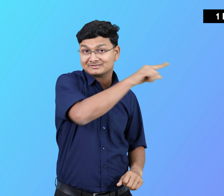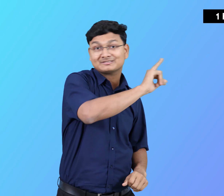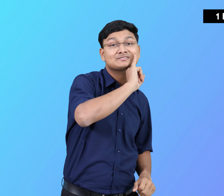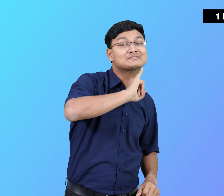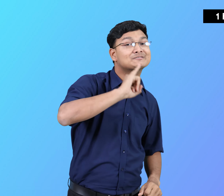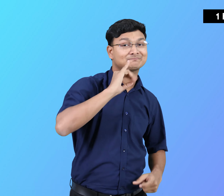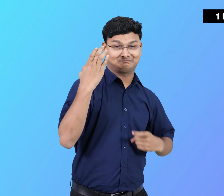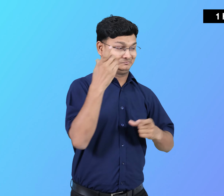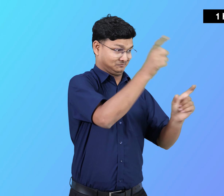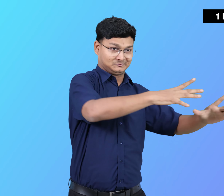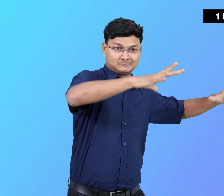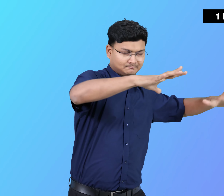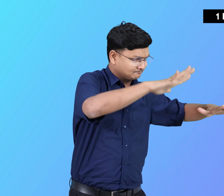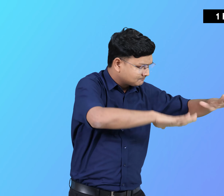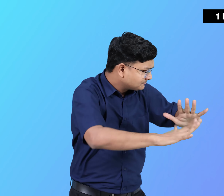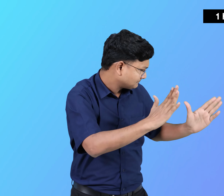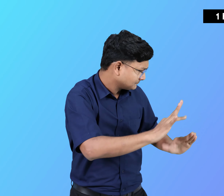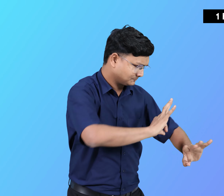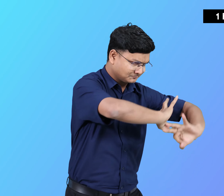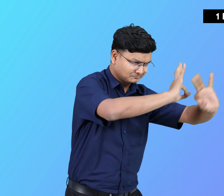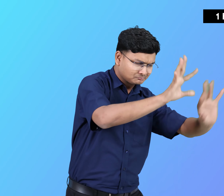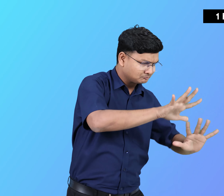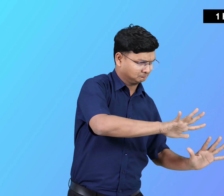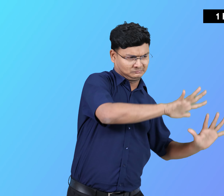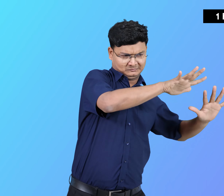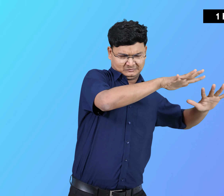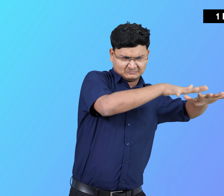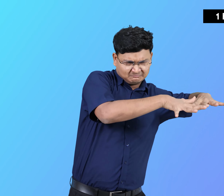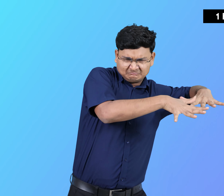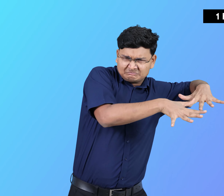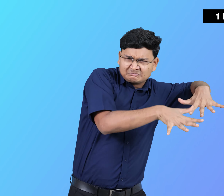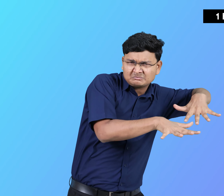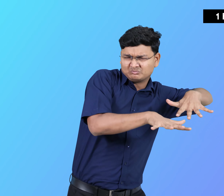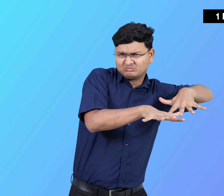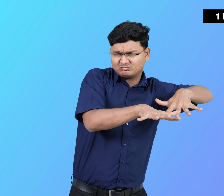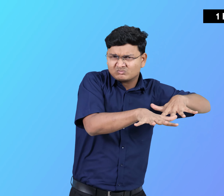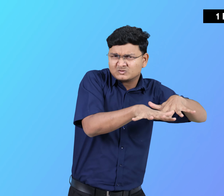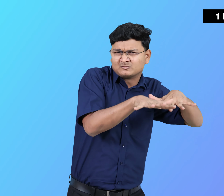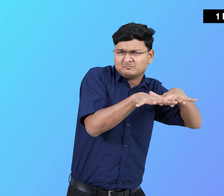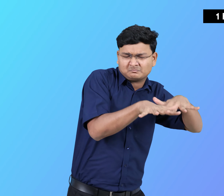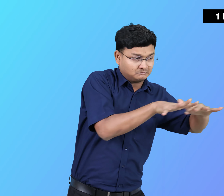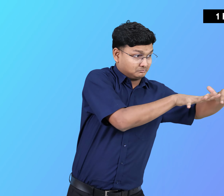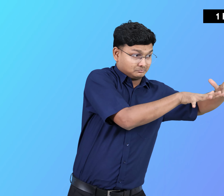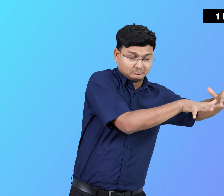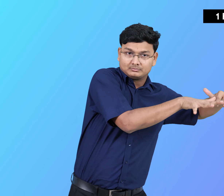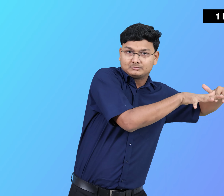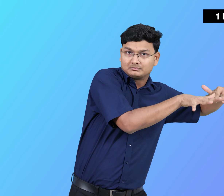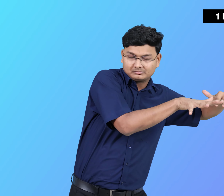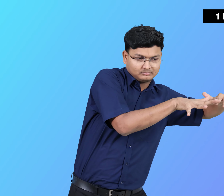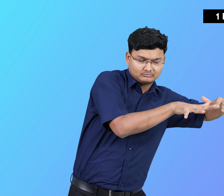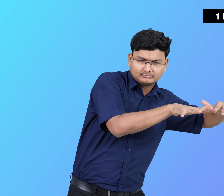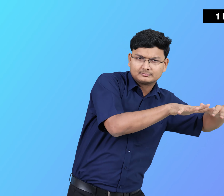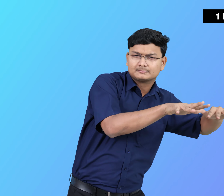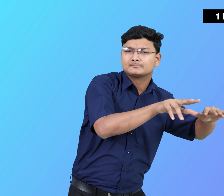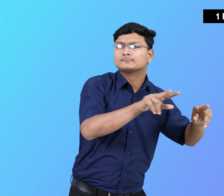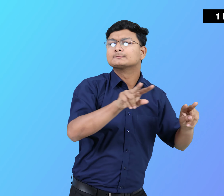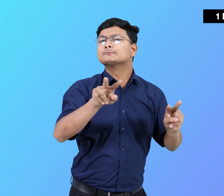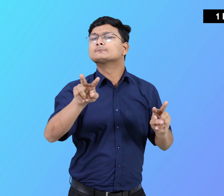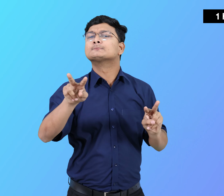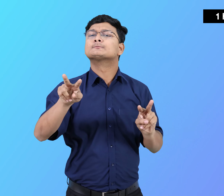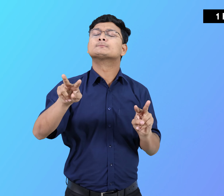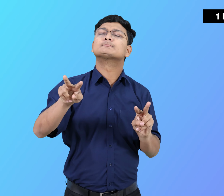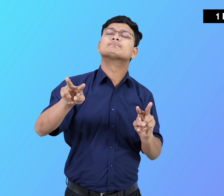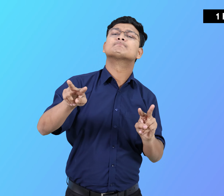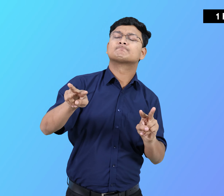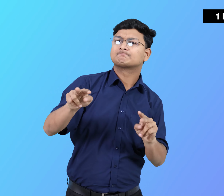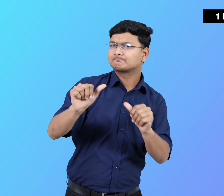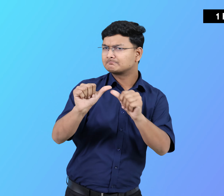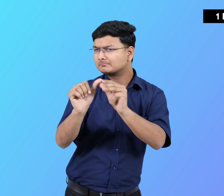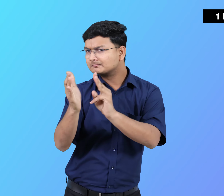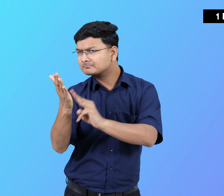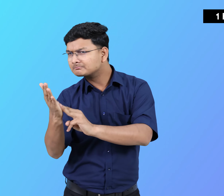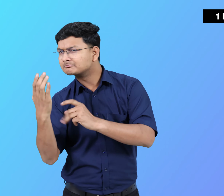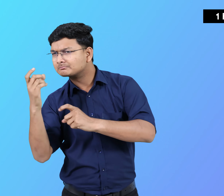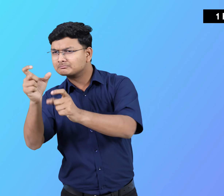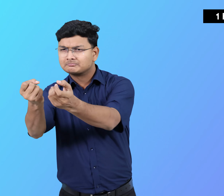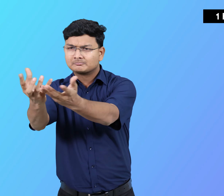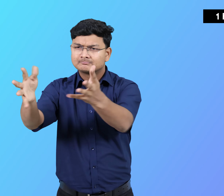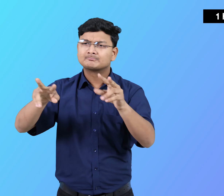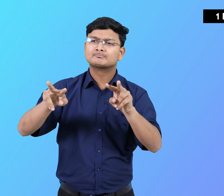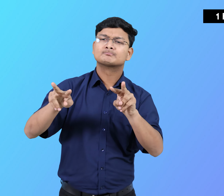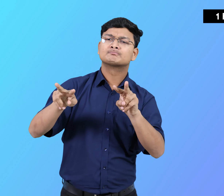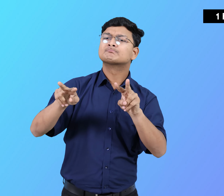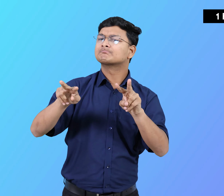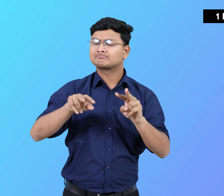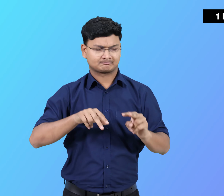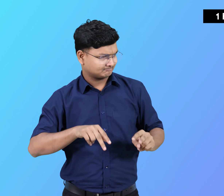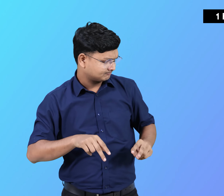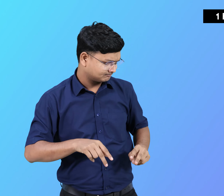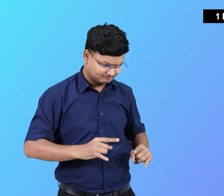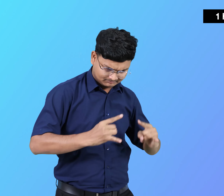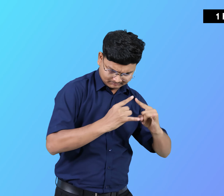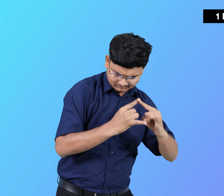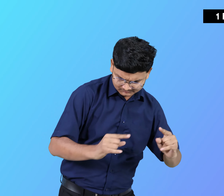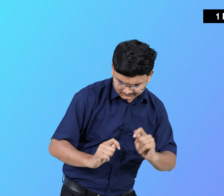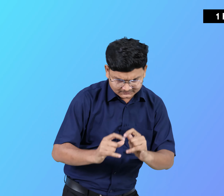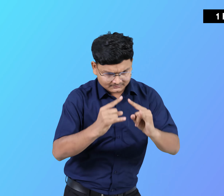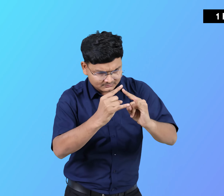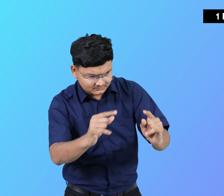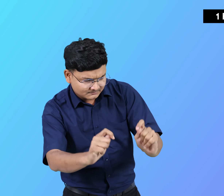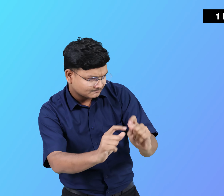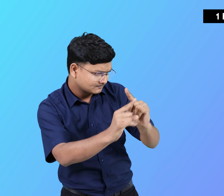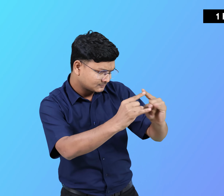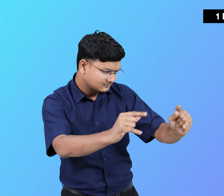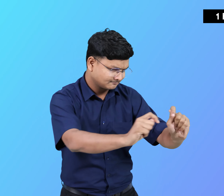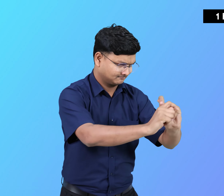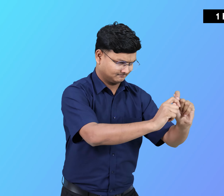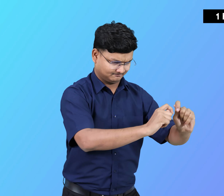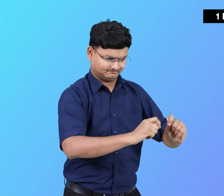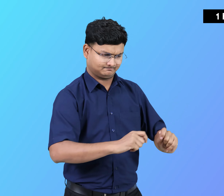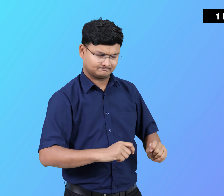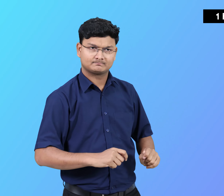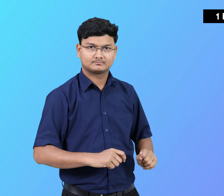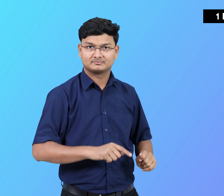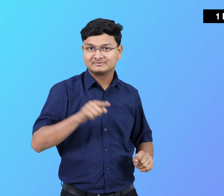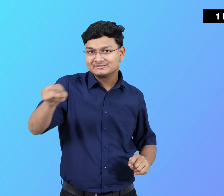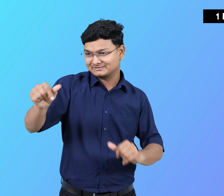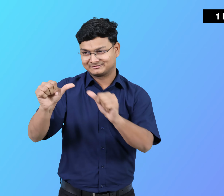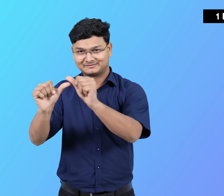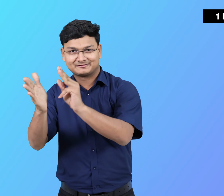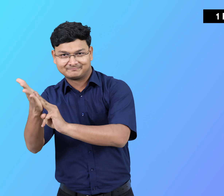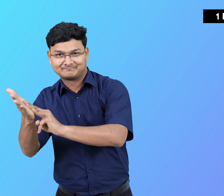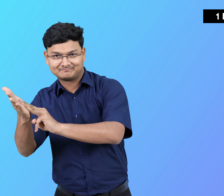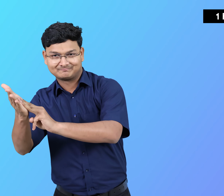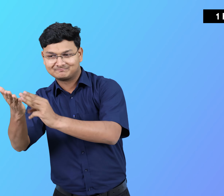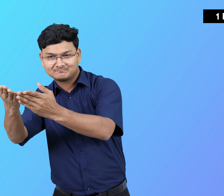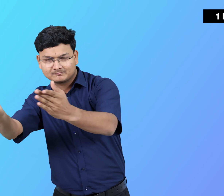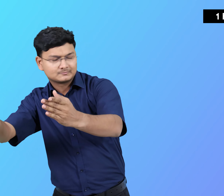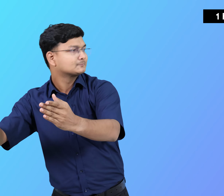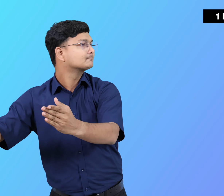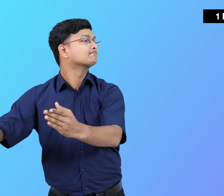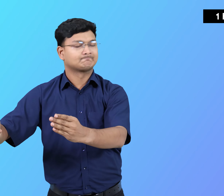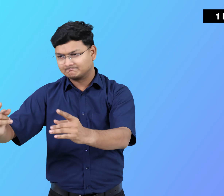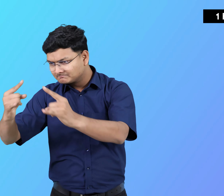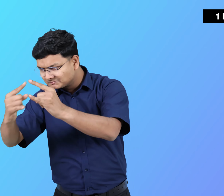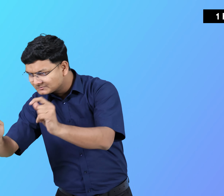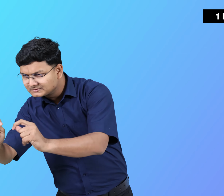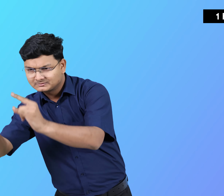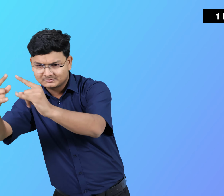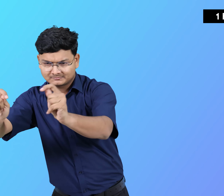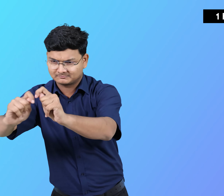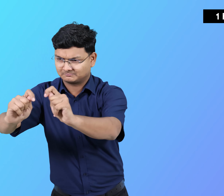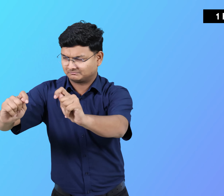The Israelites also prepared for battle and marched out to fight the Aramean army. They set up camp across from the Arameans.